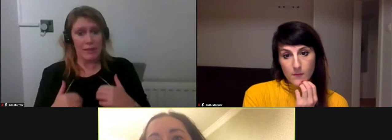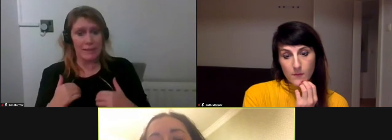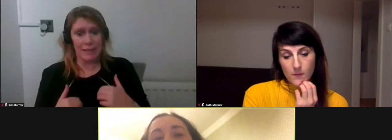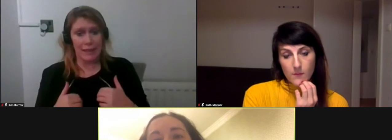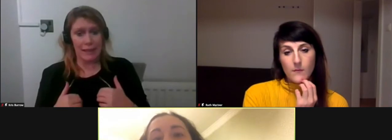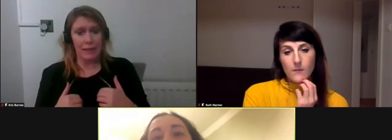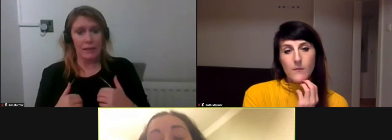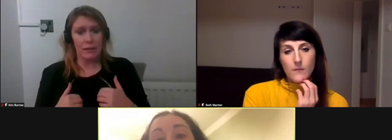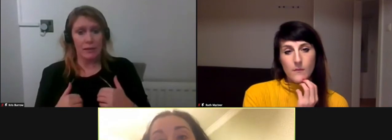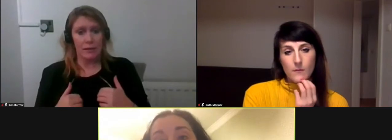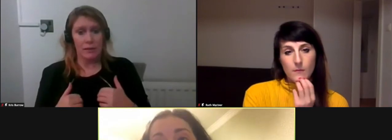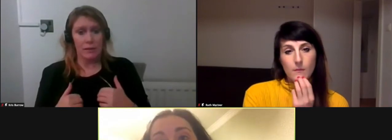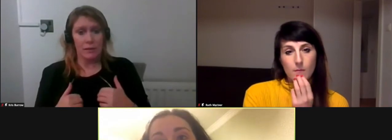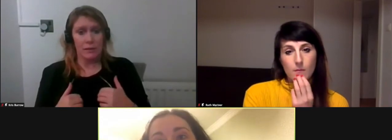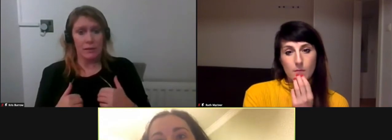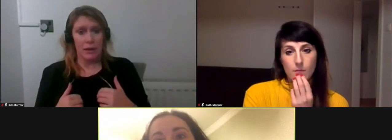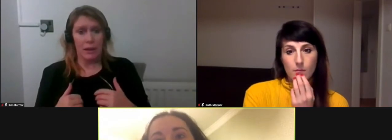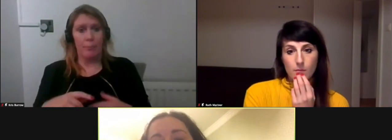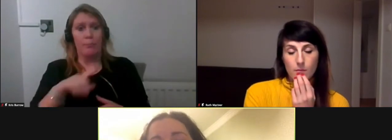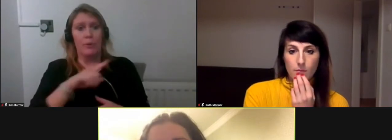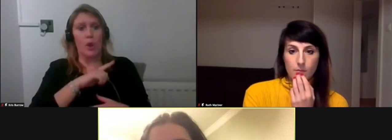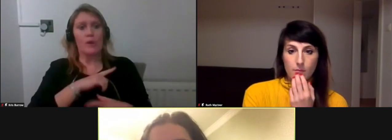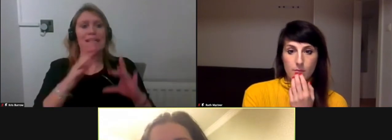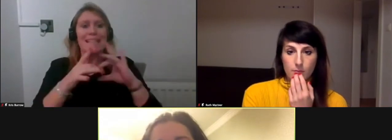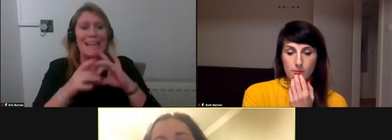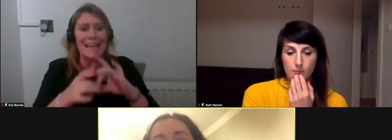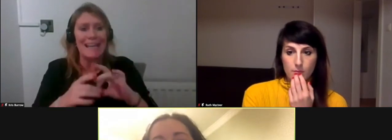tells the stories, a man tells a story and